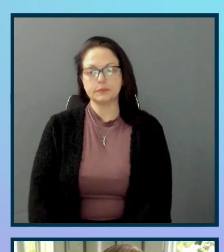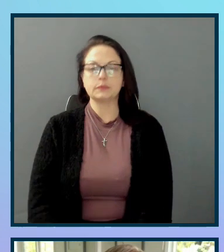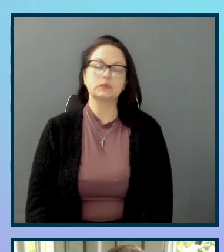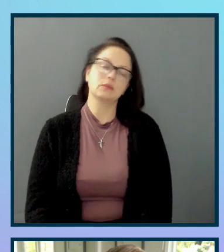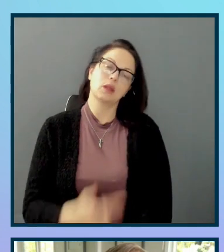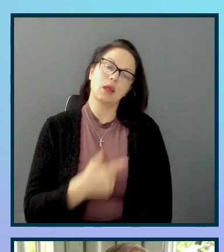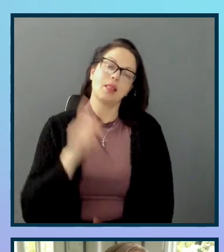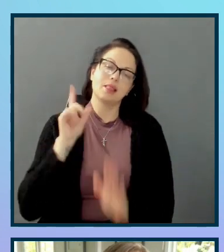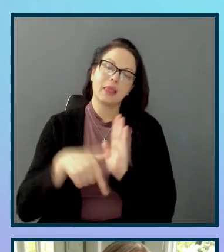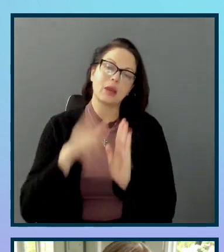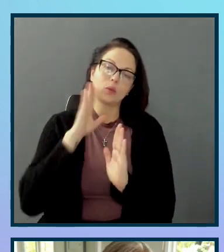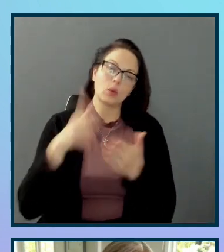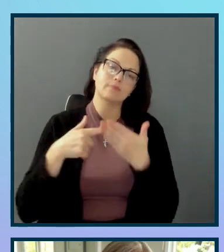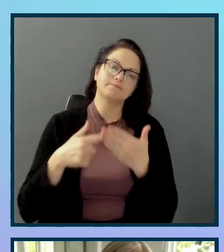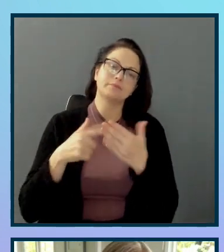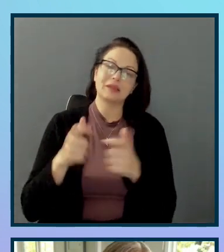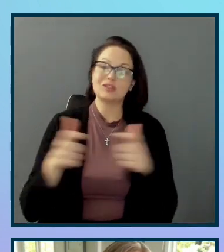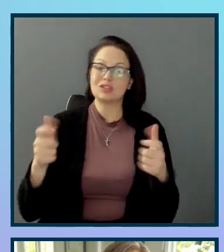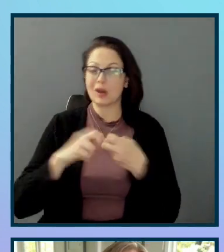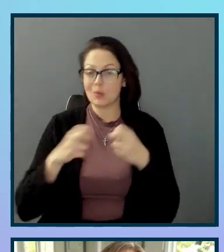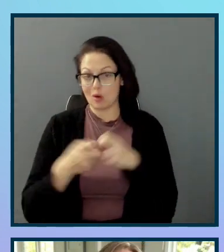because there's a giant problem in this space,